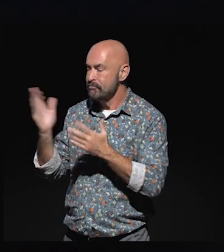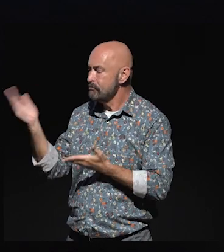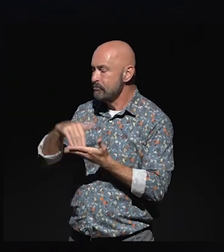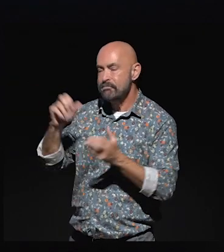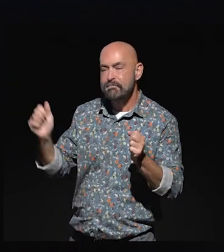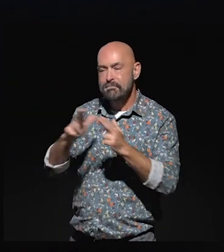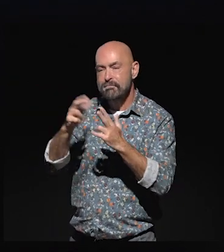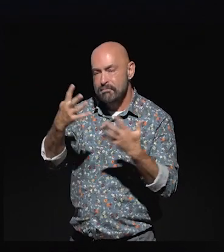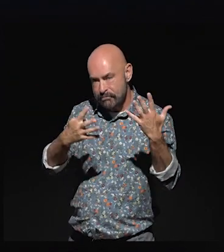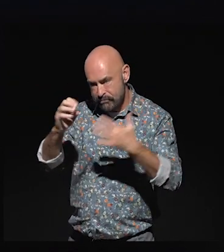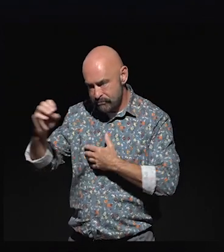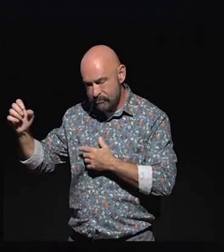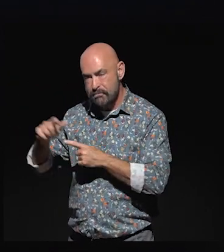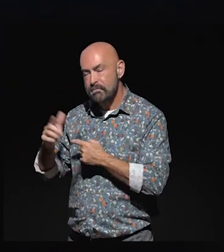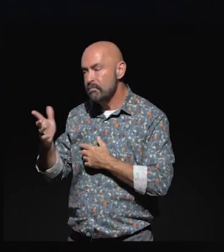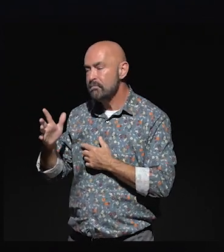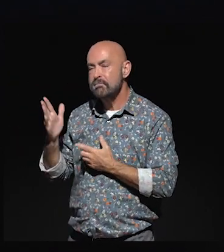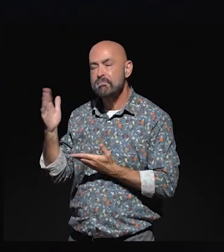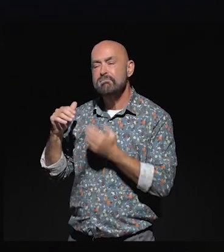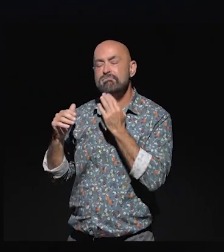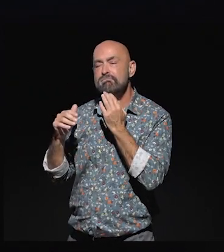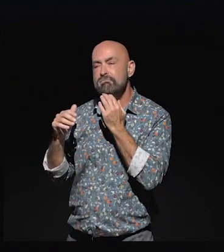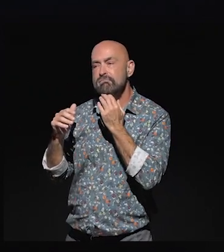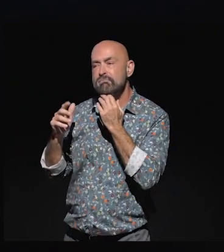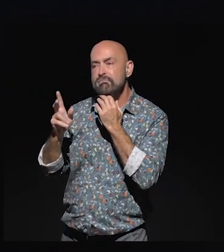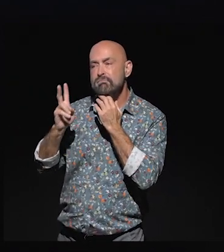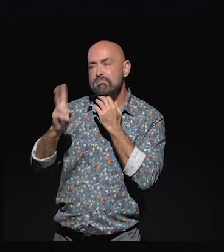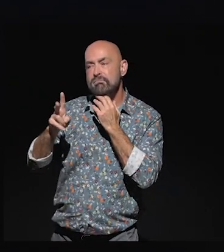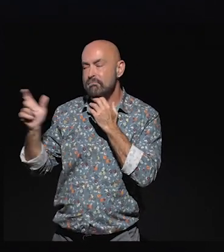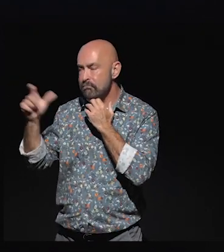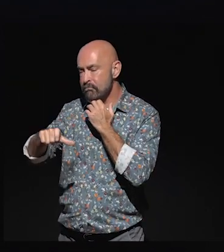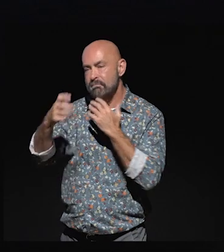and again, basically for good, in 1901.